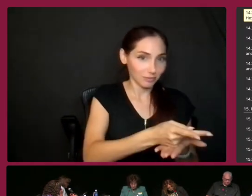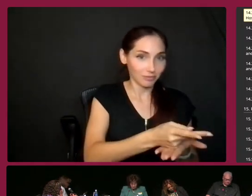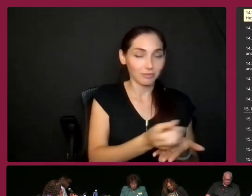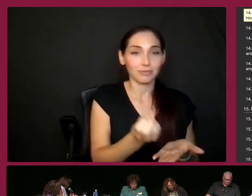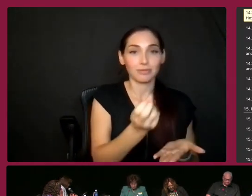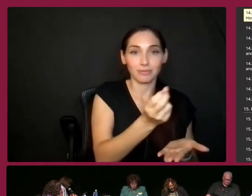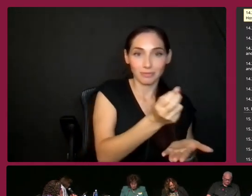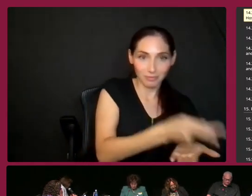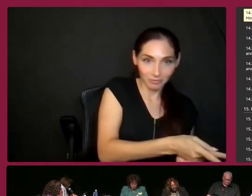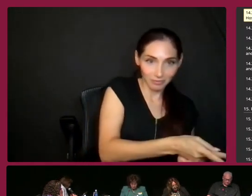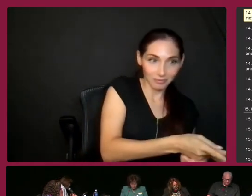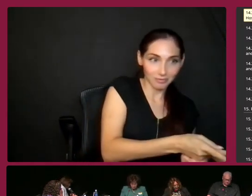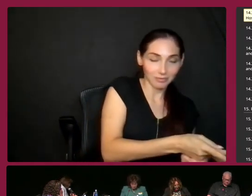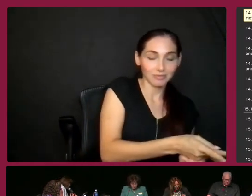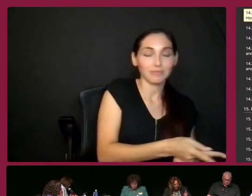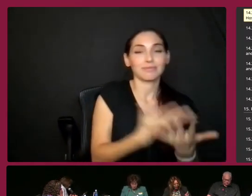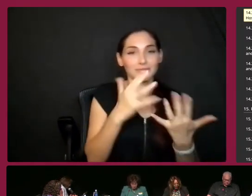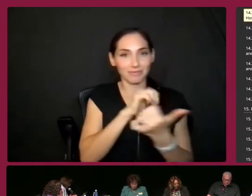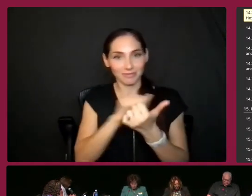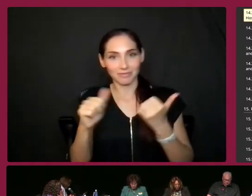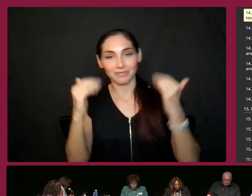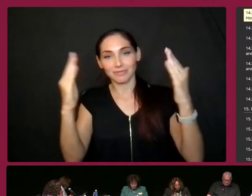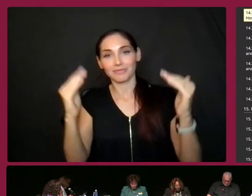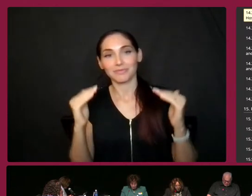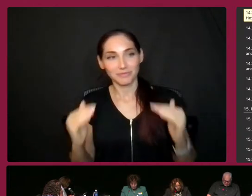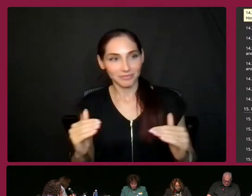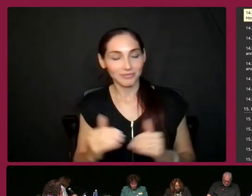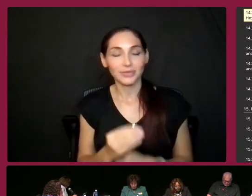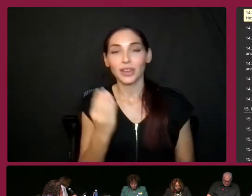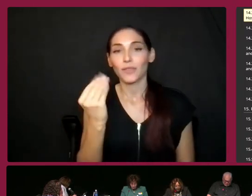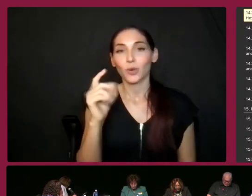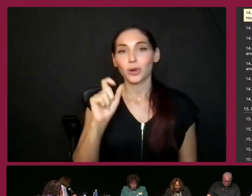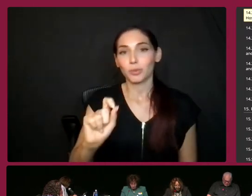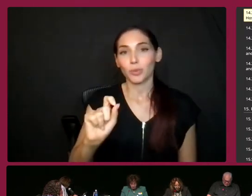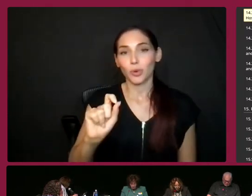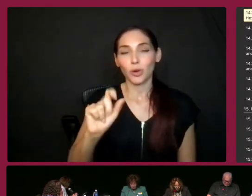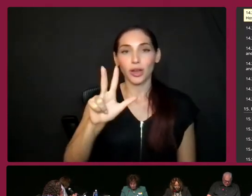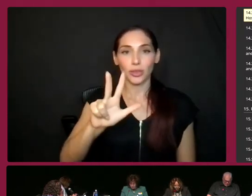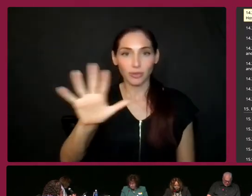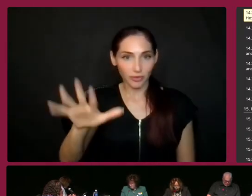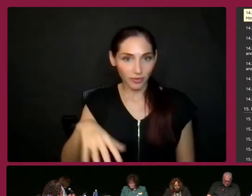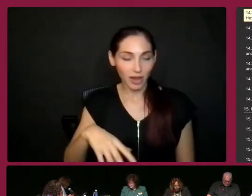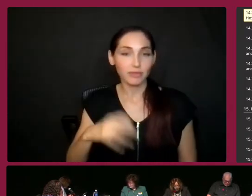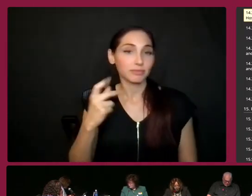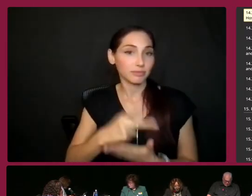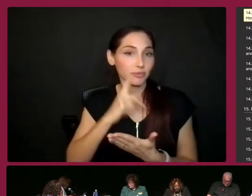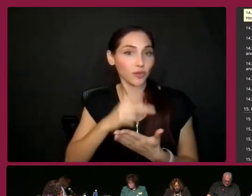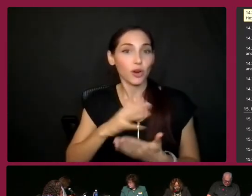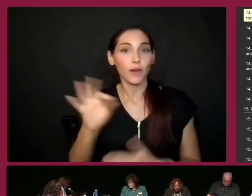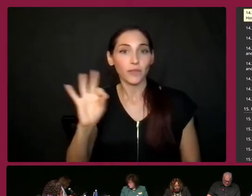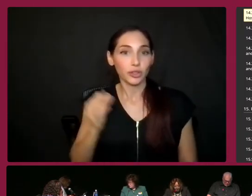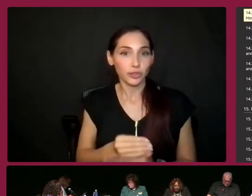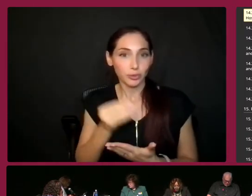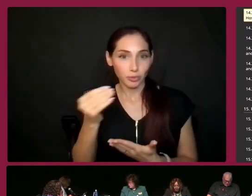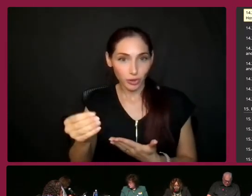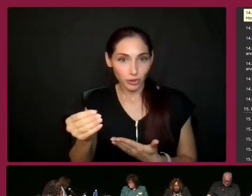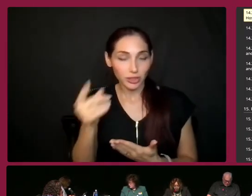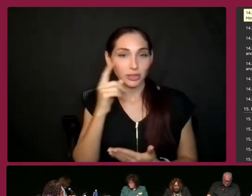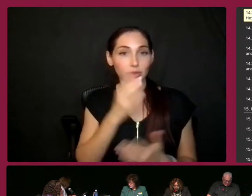Trustee Harvey? Yes. Motion carries. 14.35, approval of furniture purchase with Sierra School Equipment